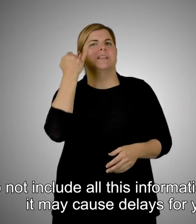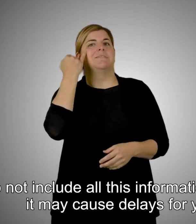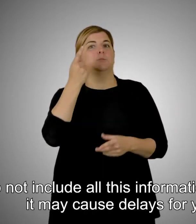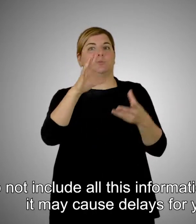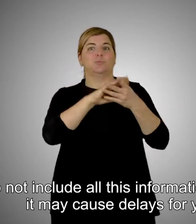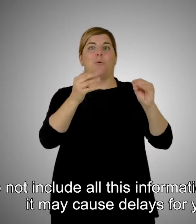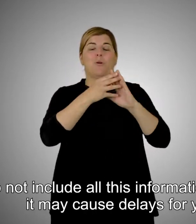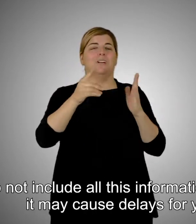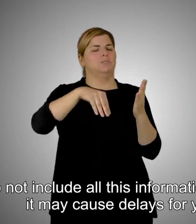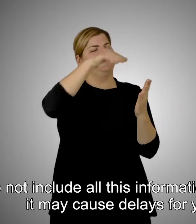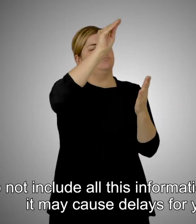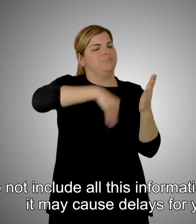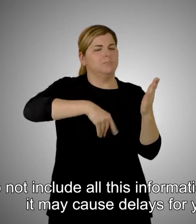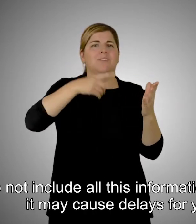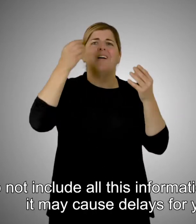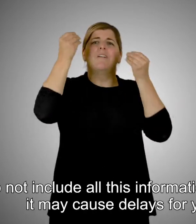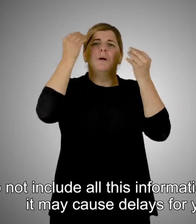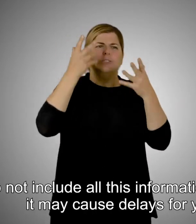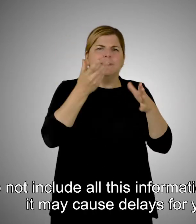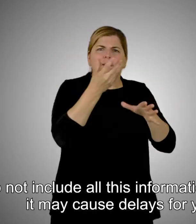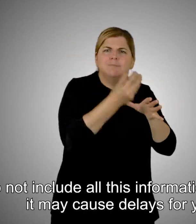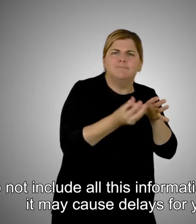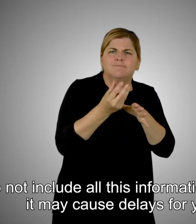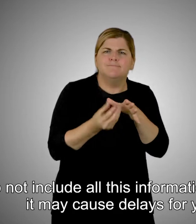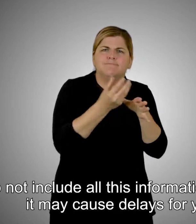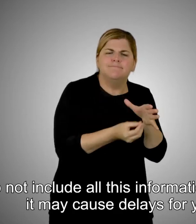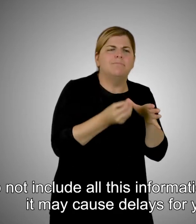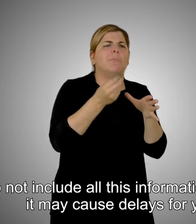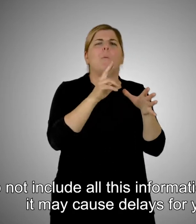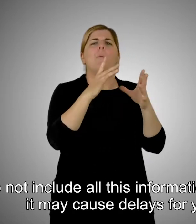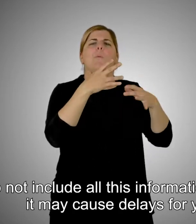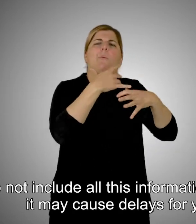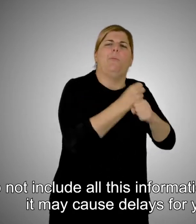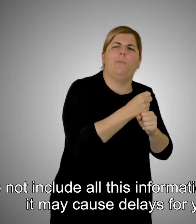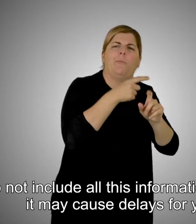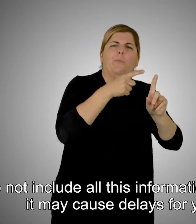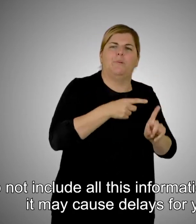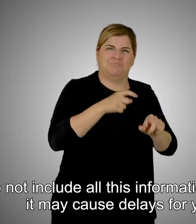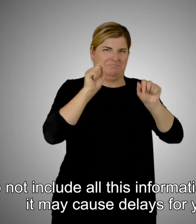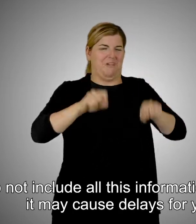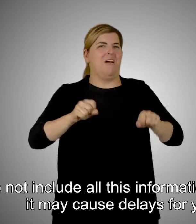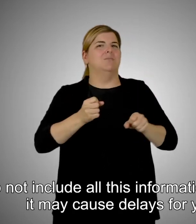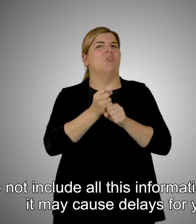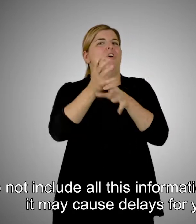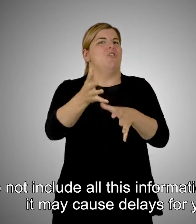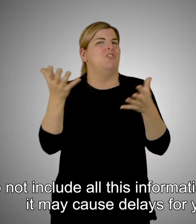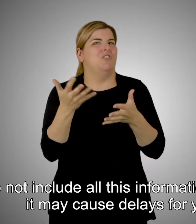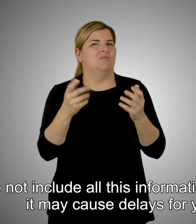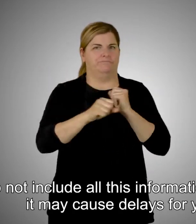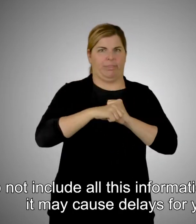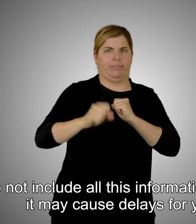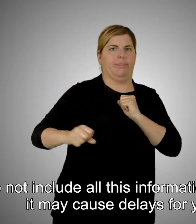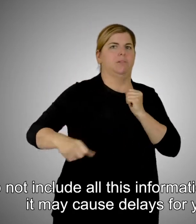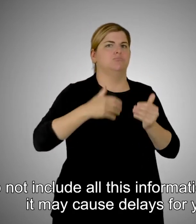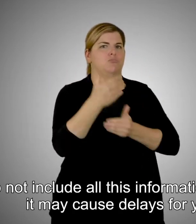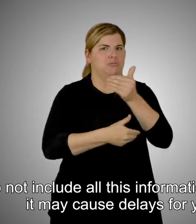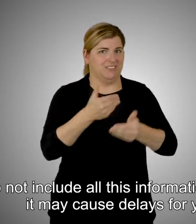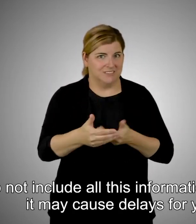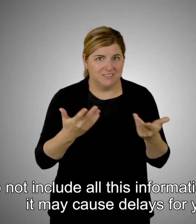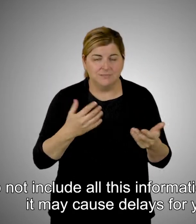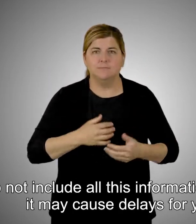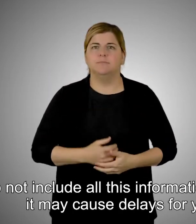If you do not include all this information in your story, it may cause delays for you.